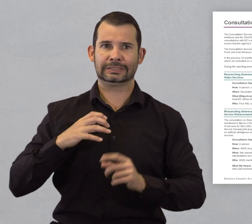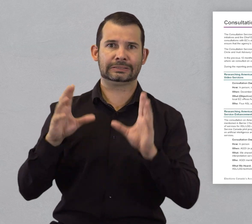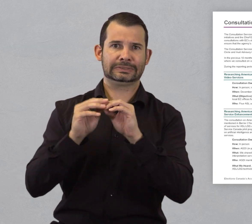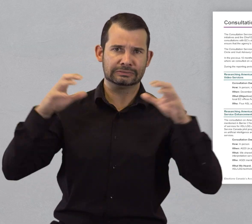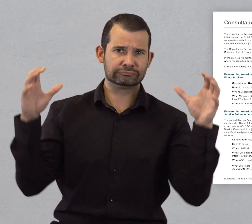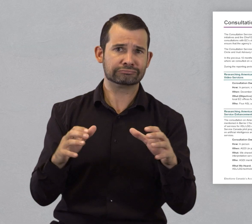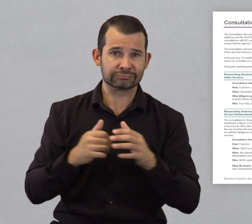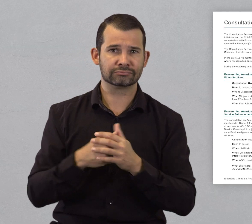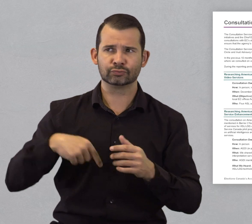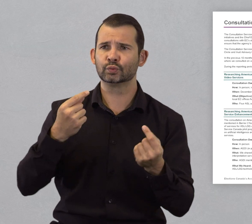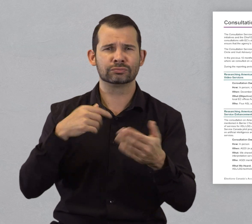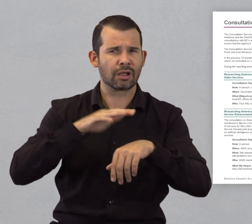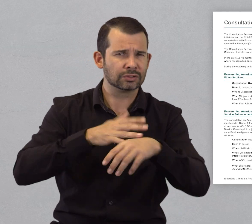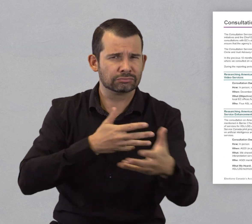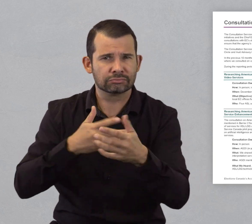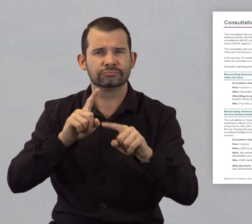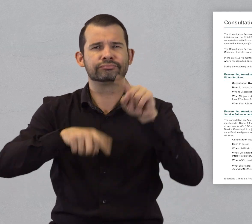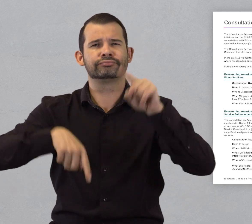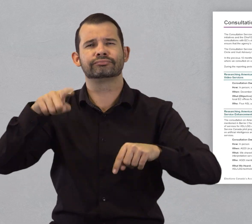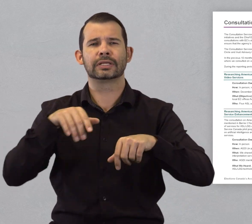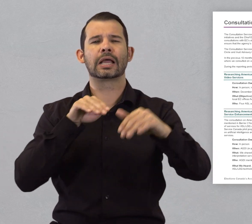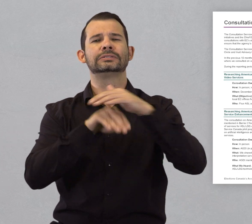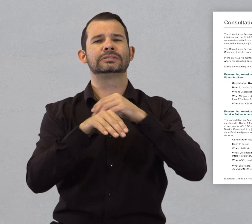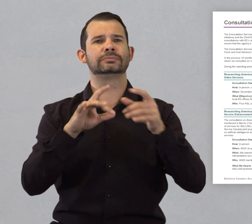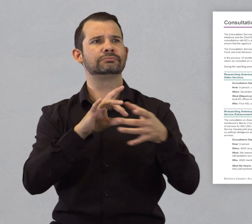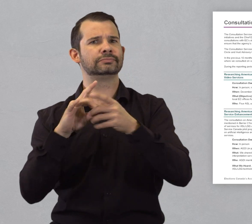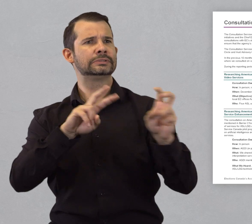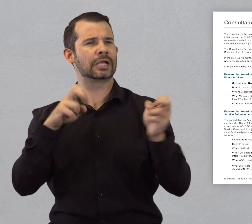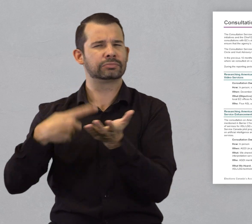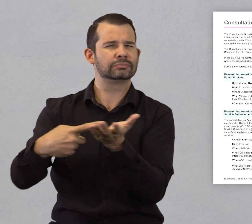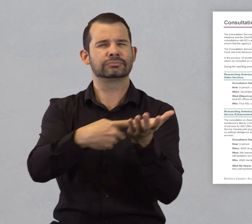where we consulted on various accessibility-related topics.